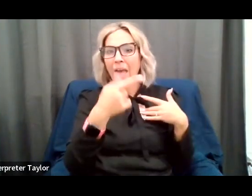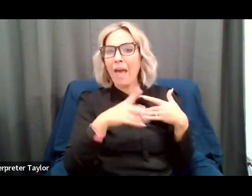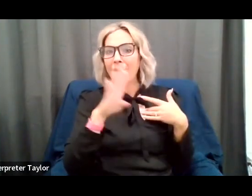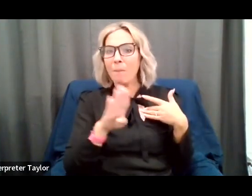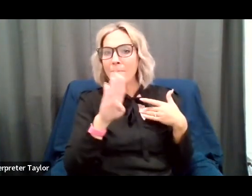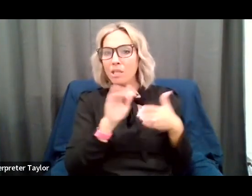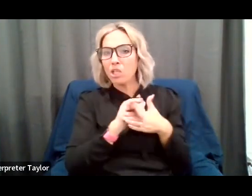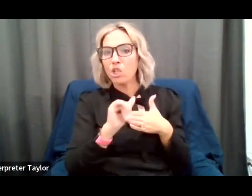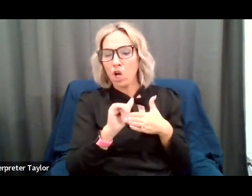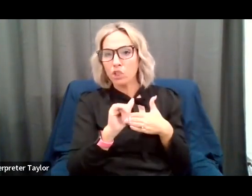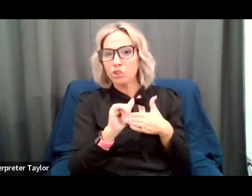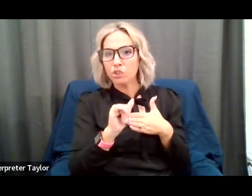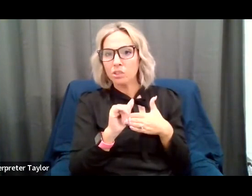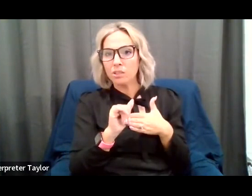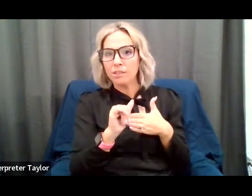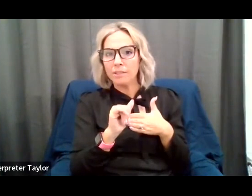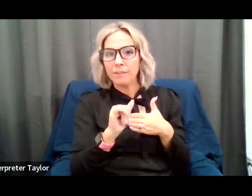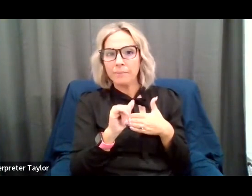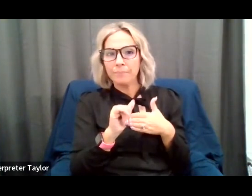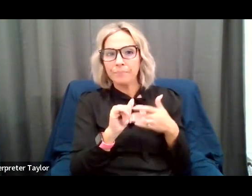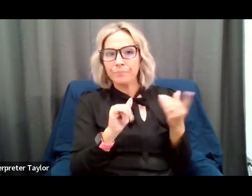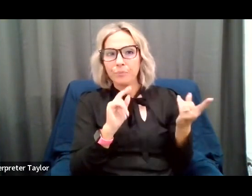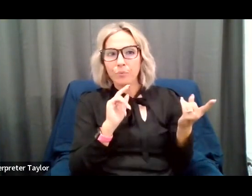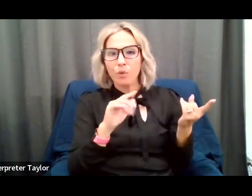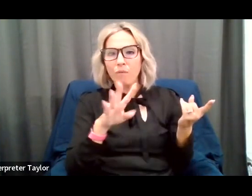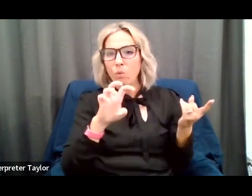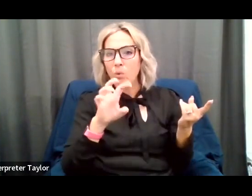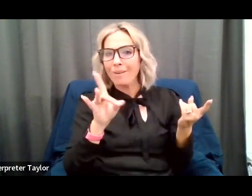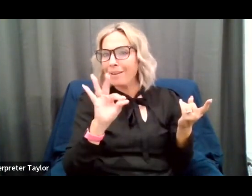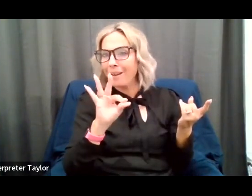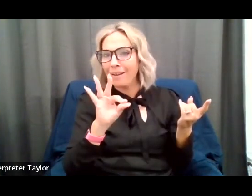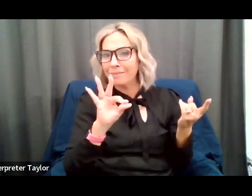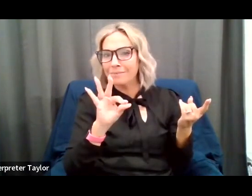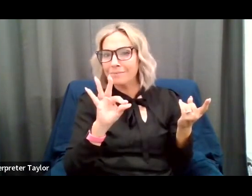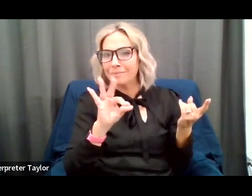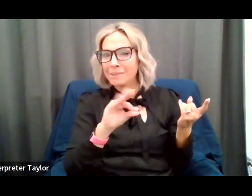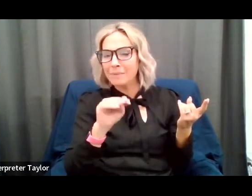Half $1 billion, $489... [It's a little it's a little less than that,]